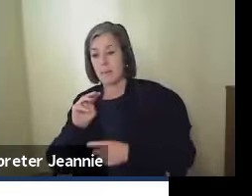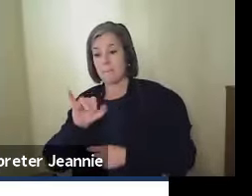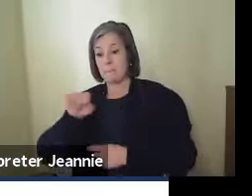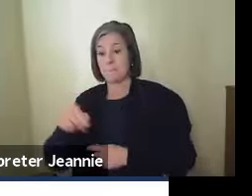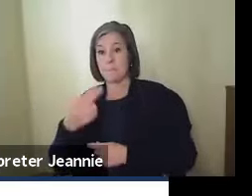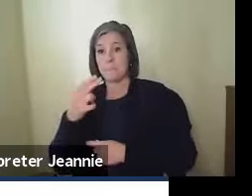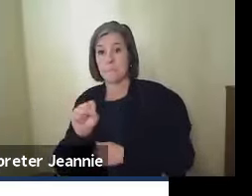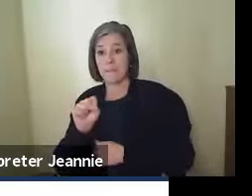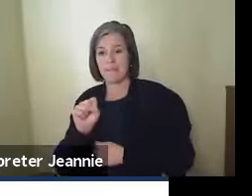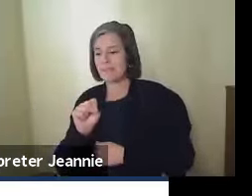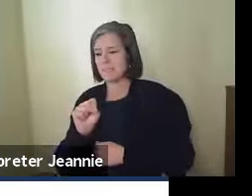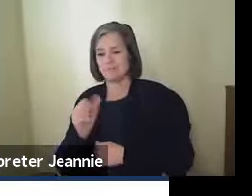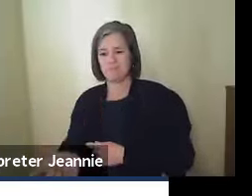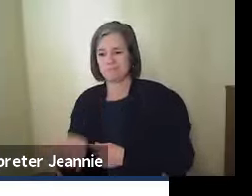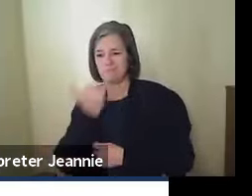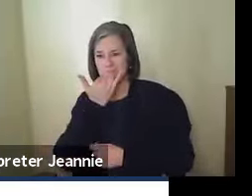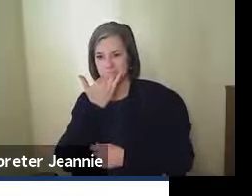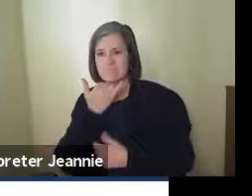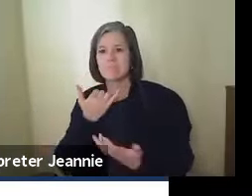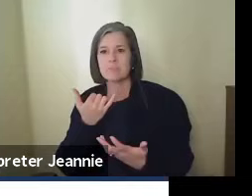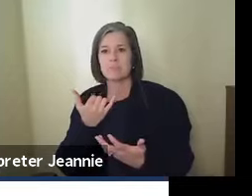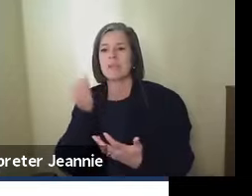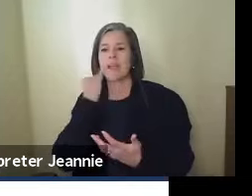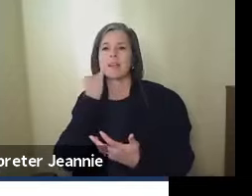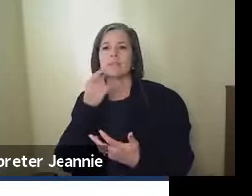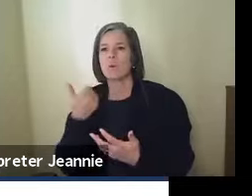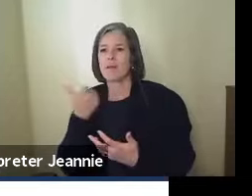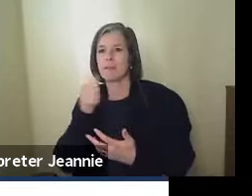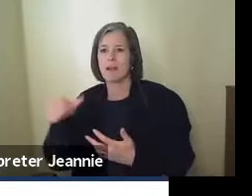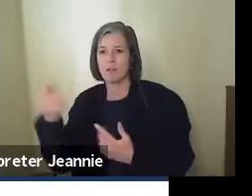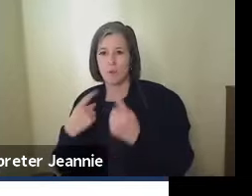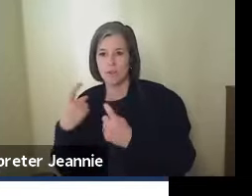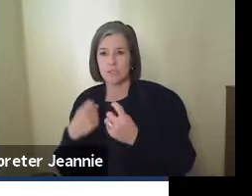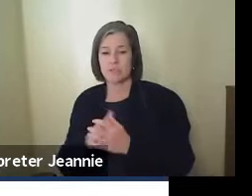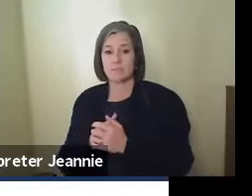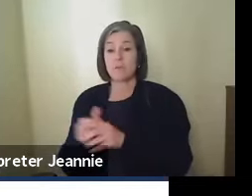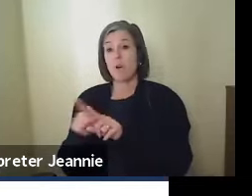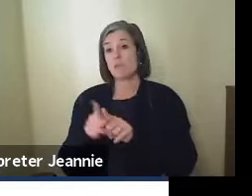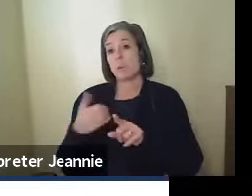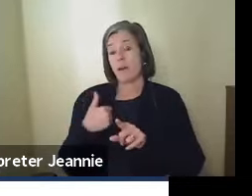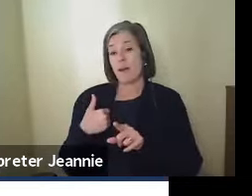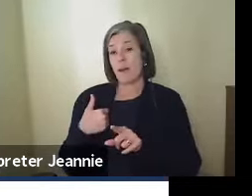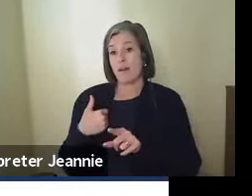and let us know if you have other questions. There is also a public information